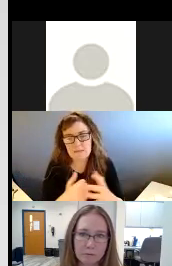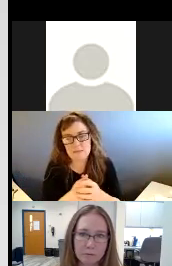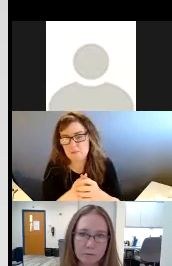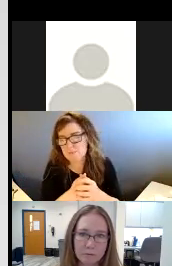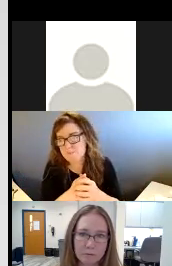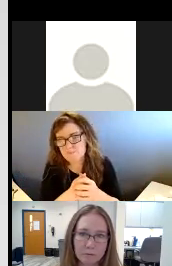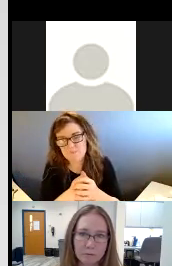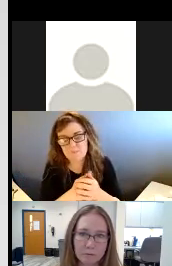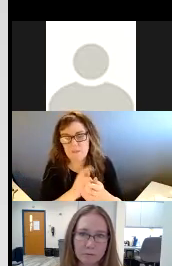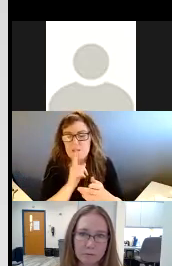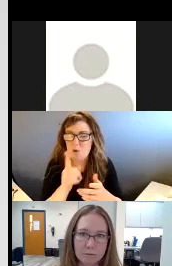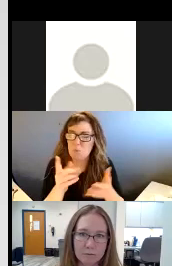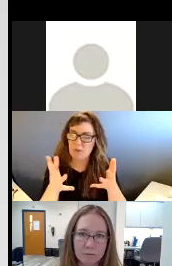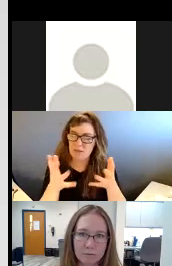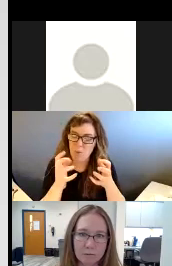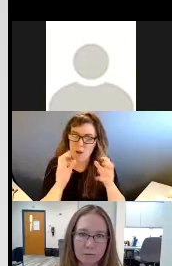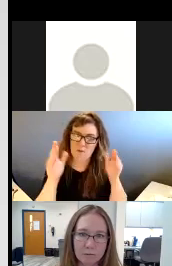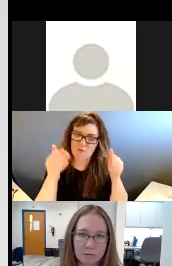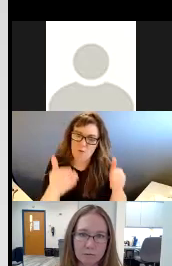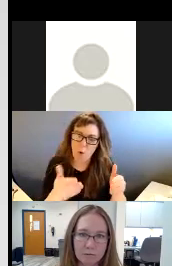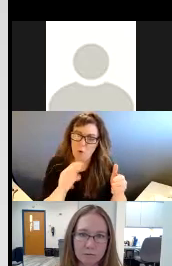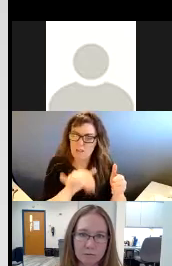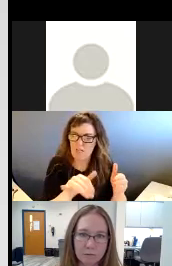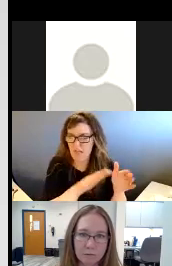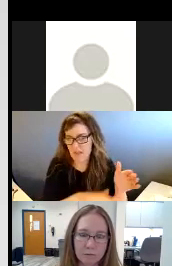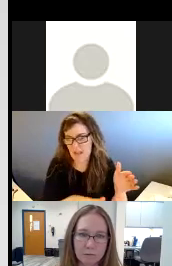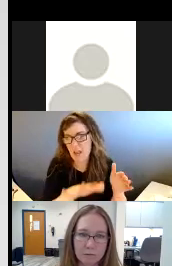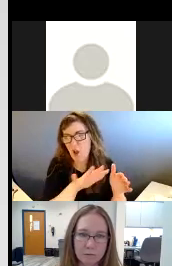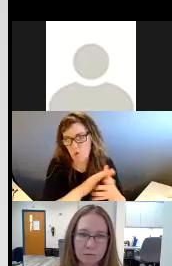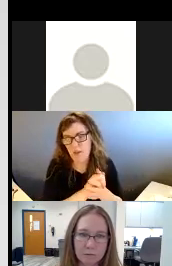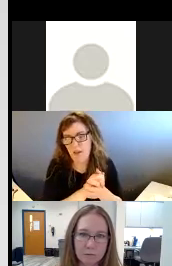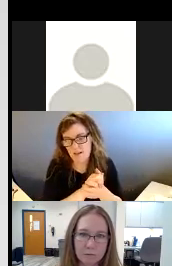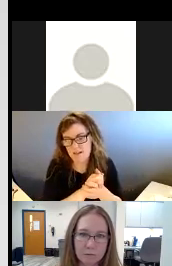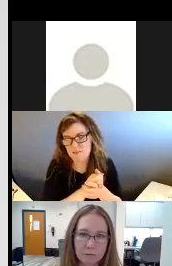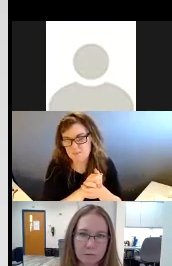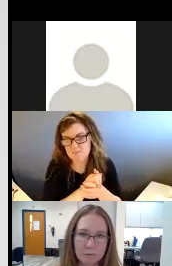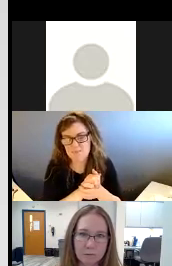FOCUS ON THAT PARTICULAR AREA OF THE HOME INSTEAD OF HAVING TO DO A BIG REMODEL OF ALL THIS AREA